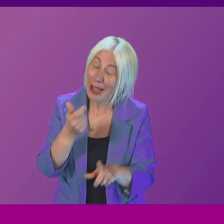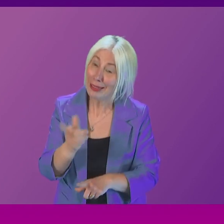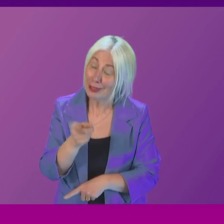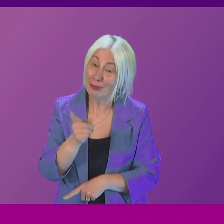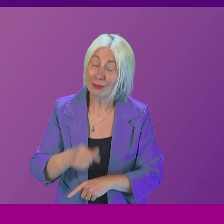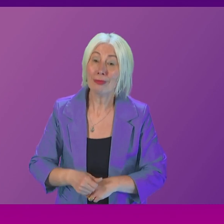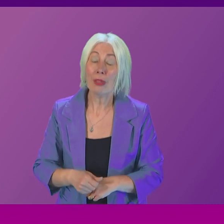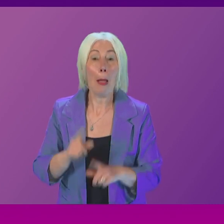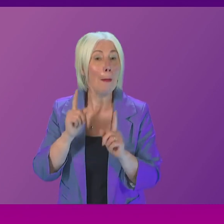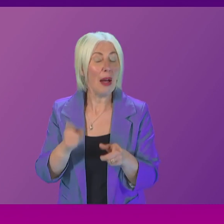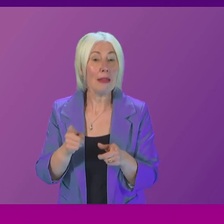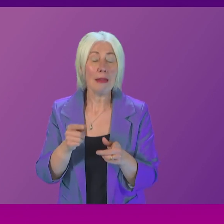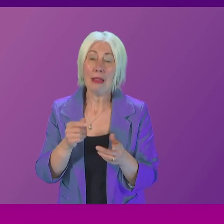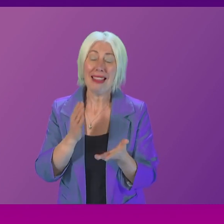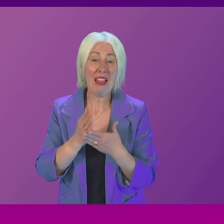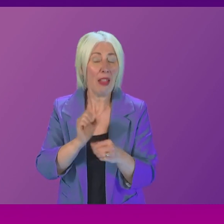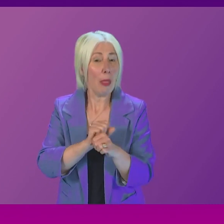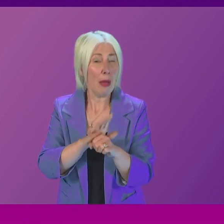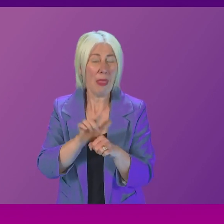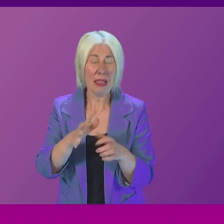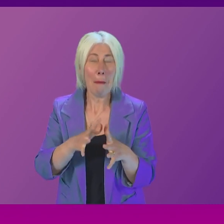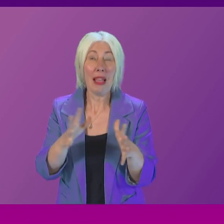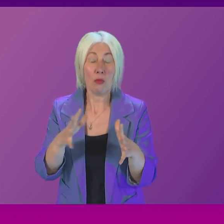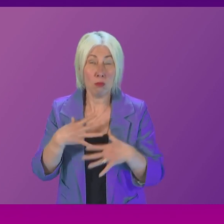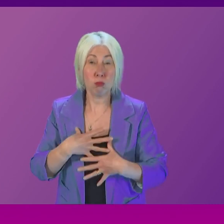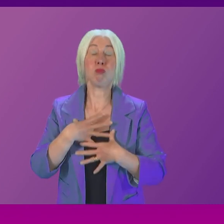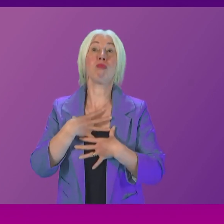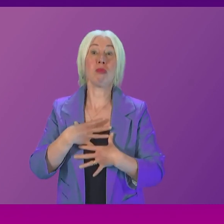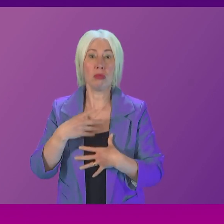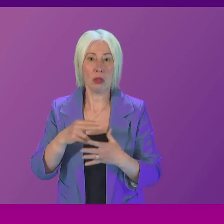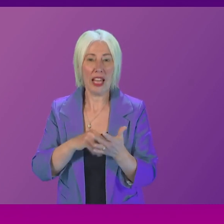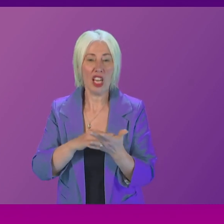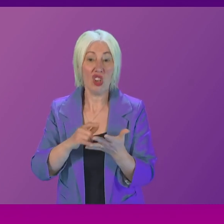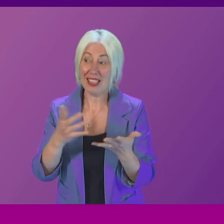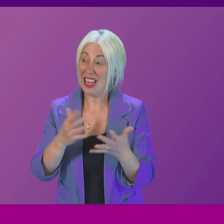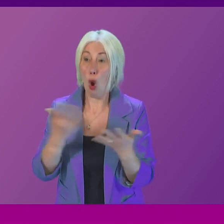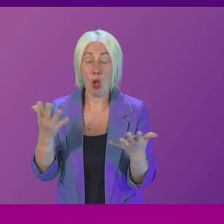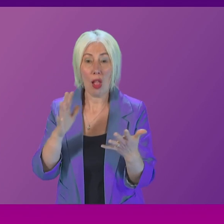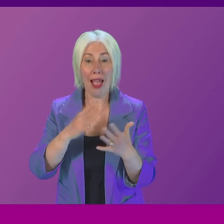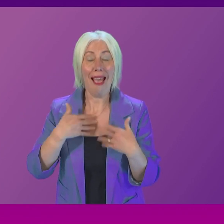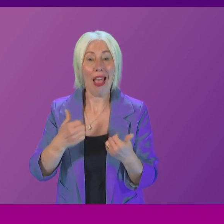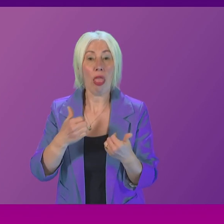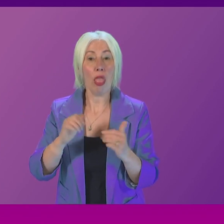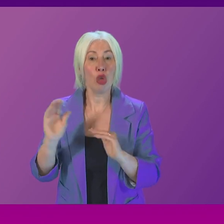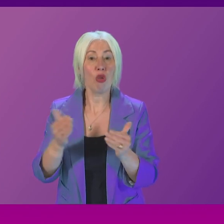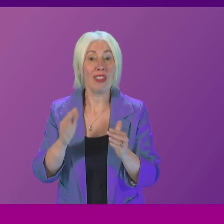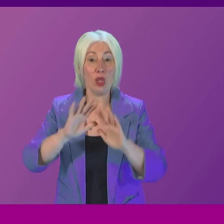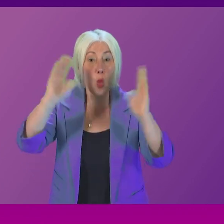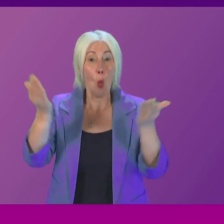There is no doubt that the pandemic has been the biggest shock that the NHS and health services in Europe and globally have faced.